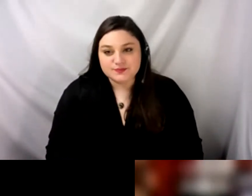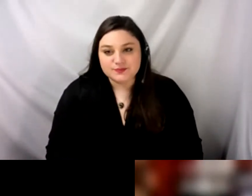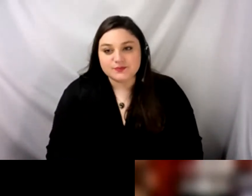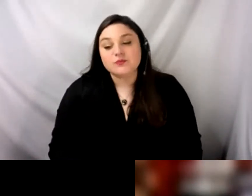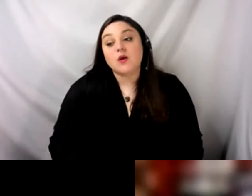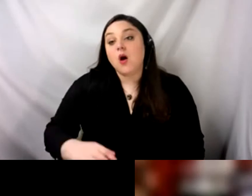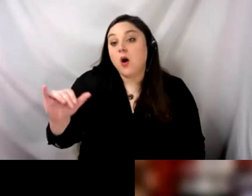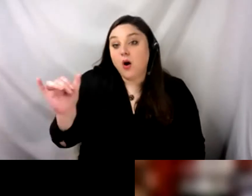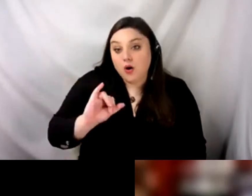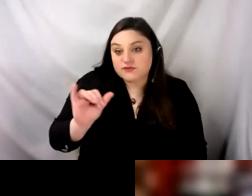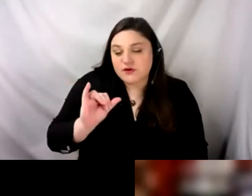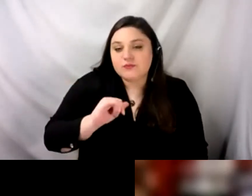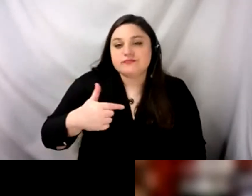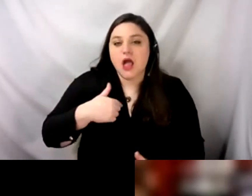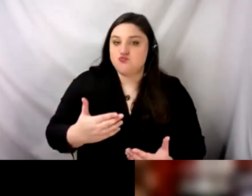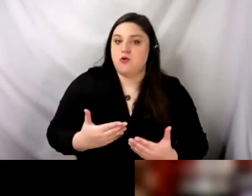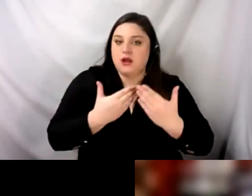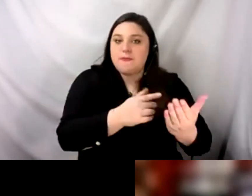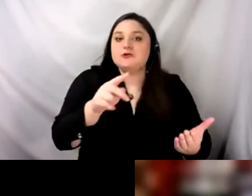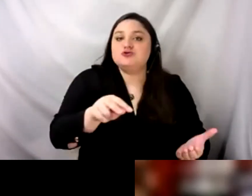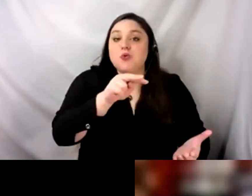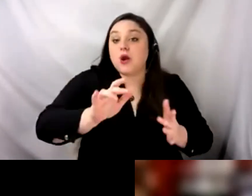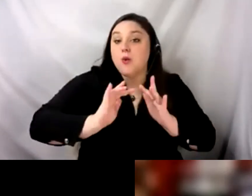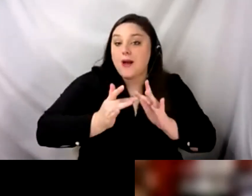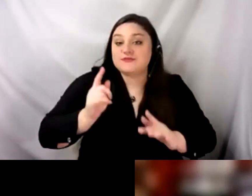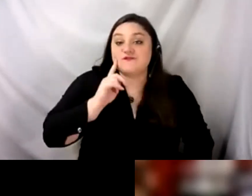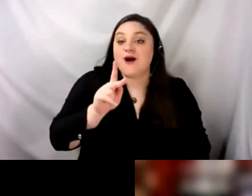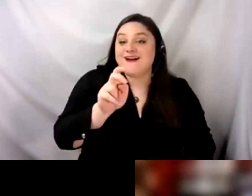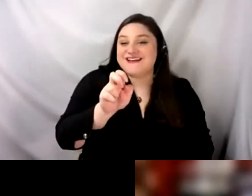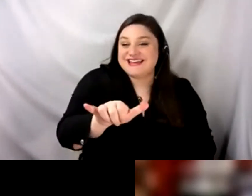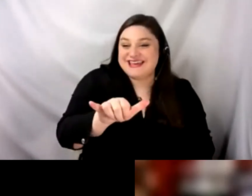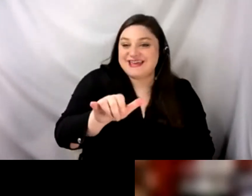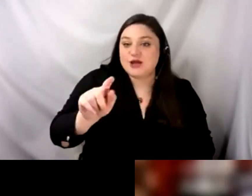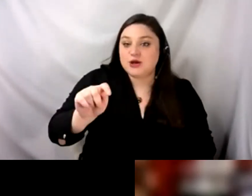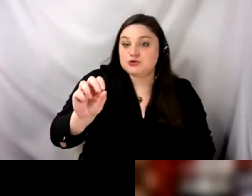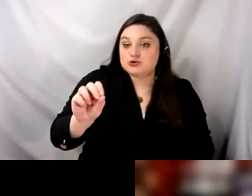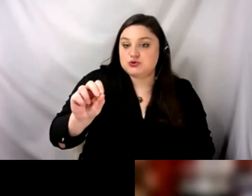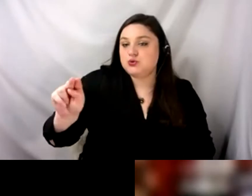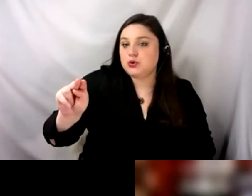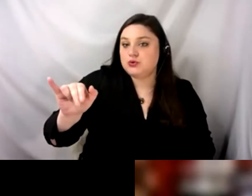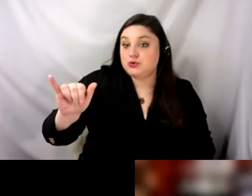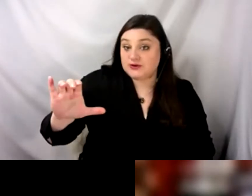Key to NYC. There's we have reorganized